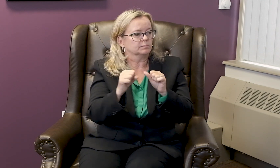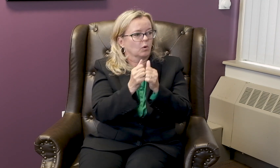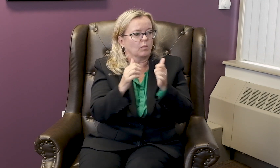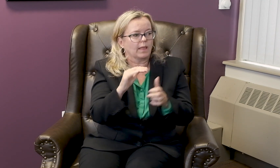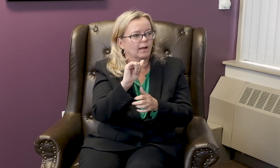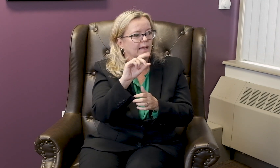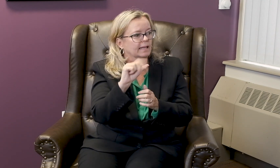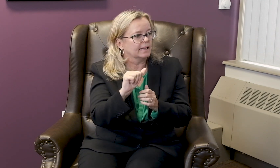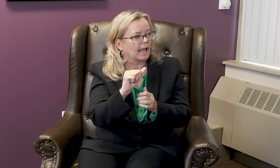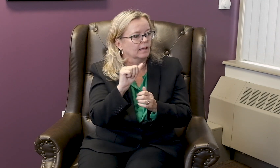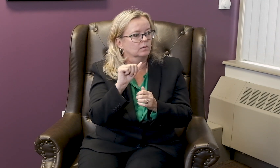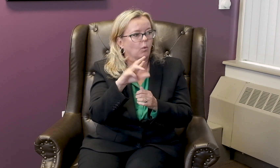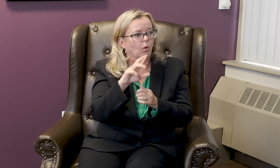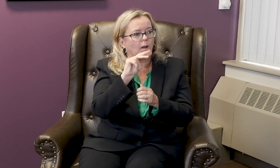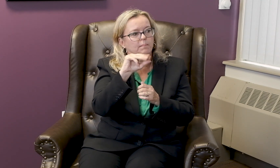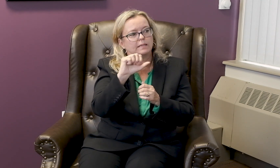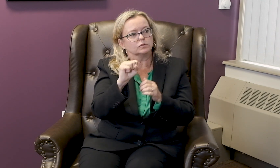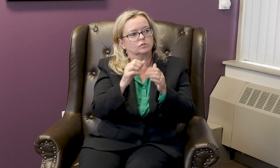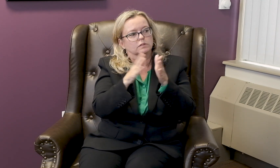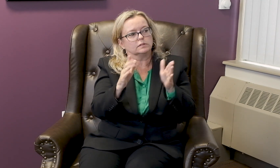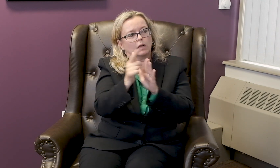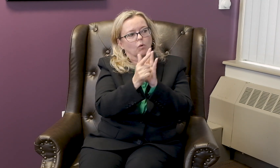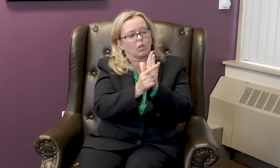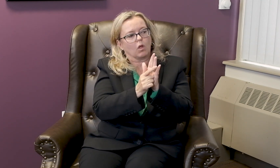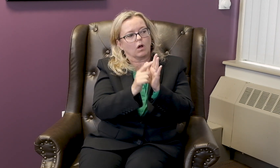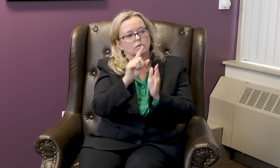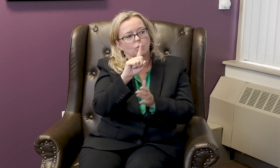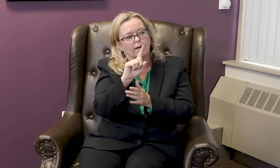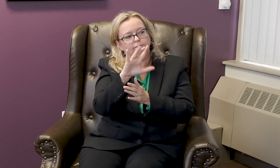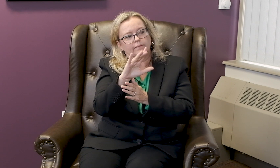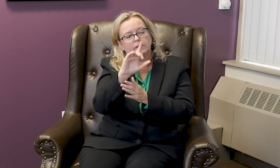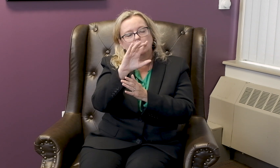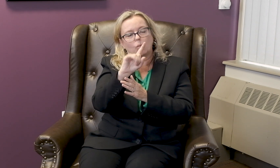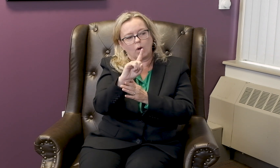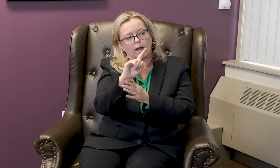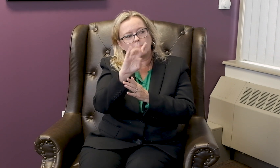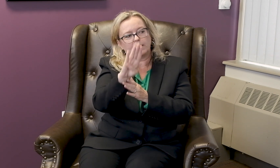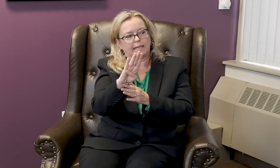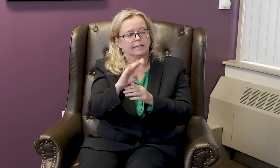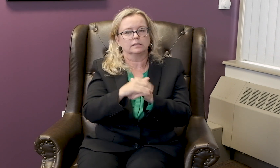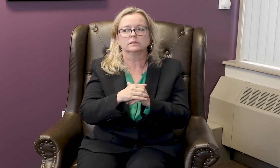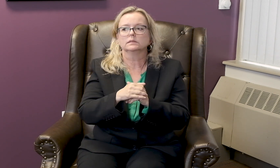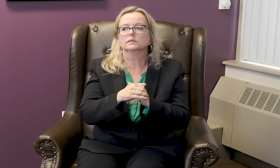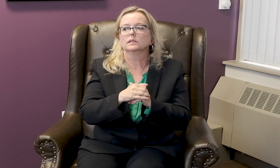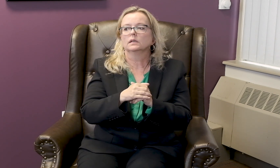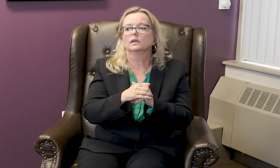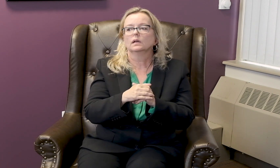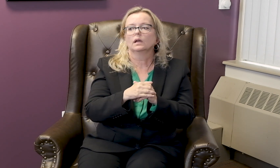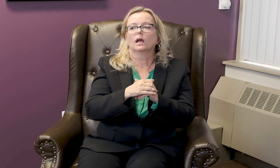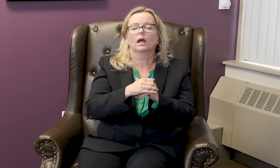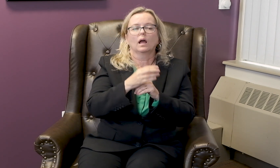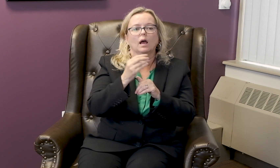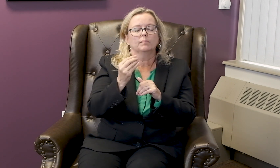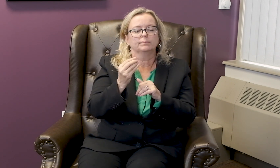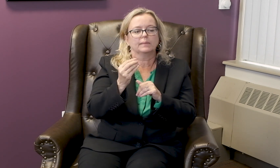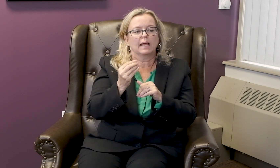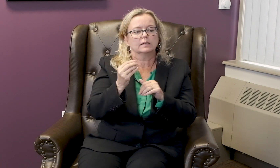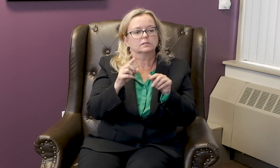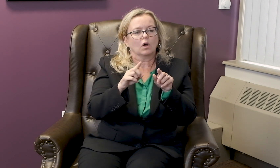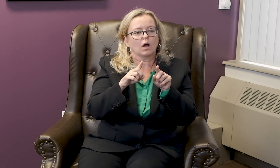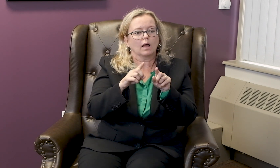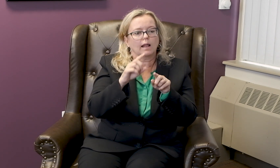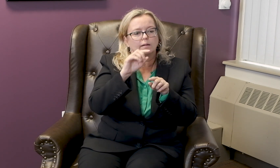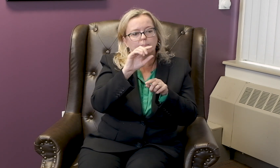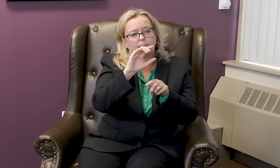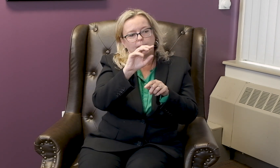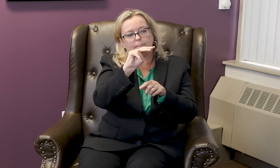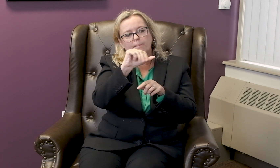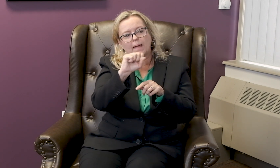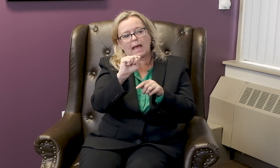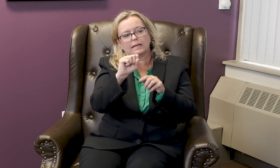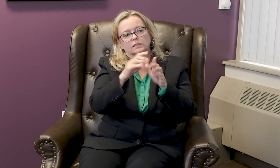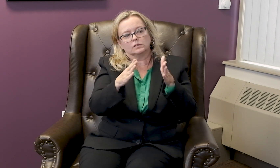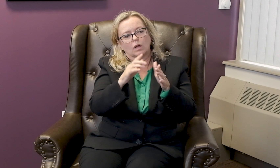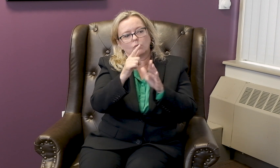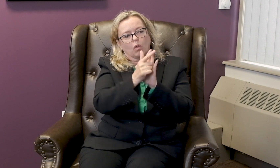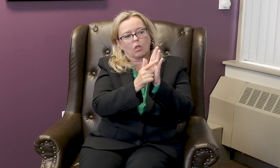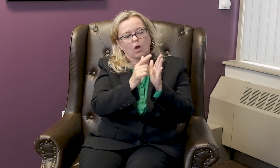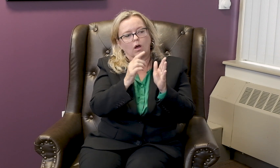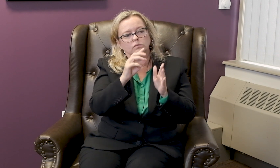and graduate career would not have been possible without the ADA or MA General Law 151B. MGL 151B